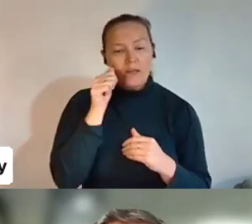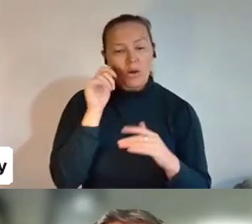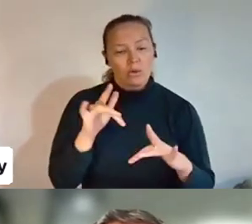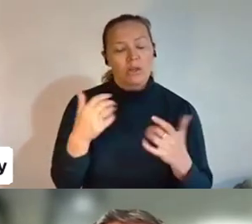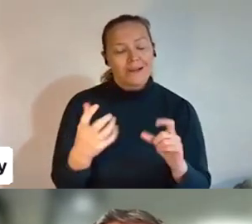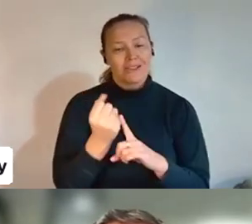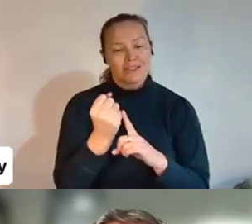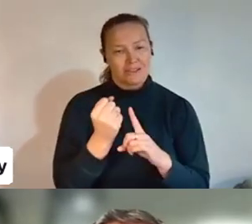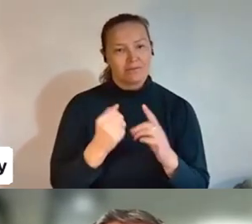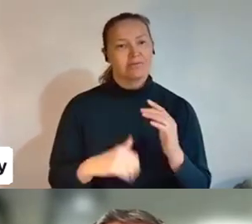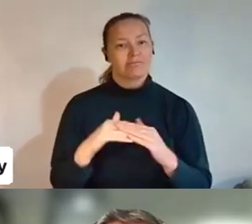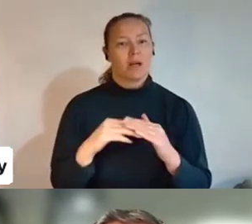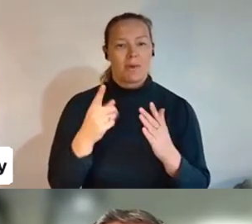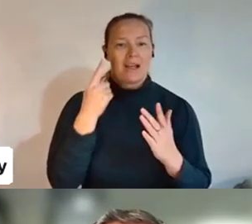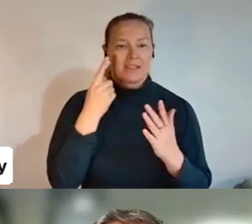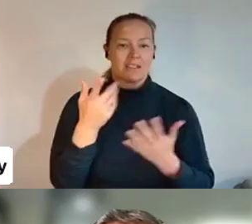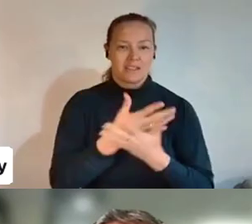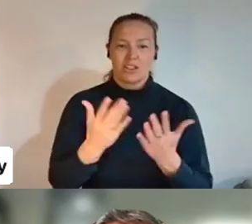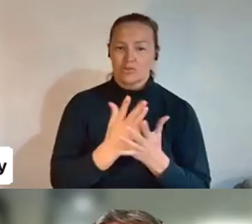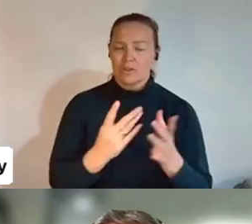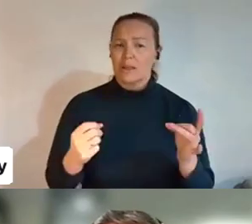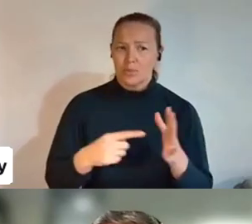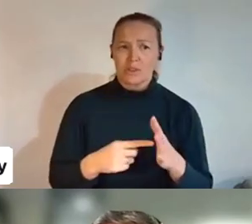discussions are very important and I'm excited to have this conversation with the other panellists